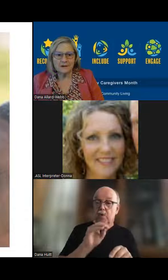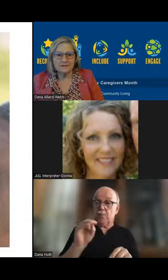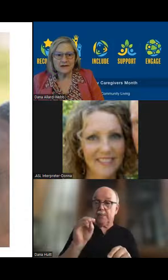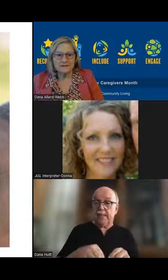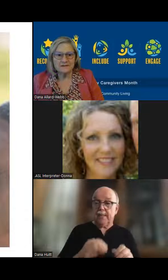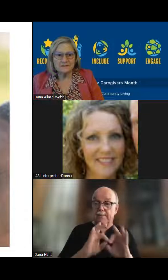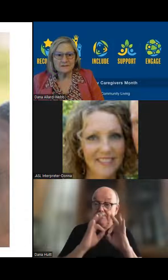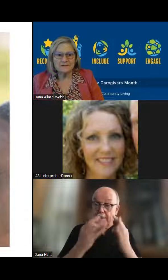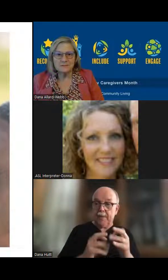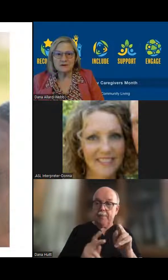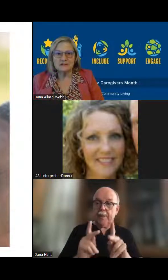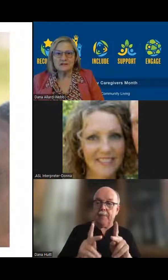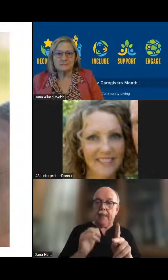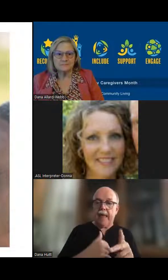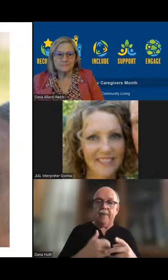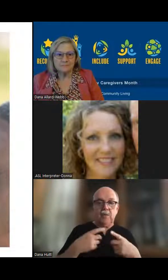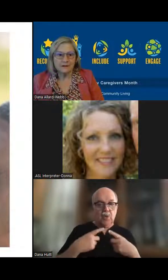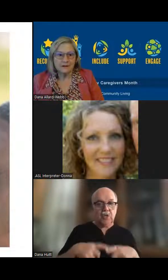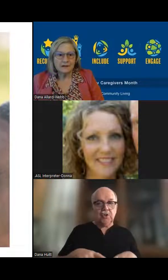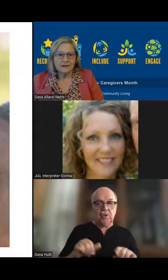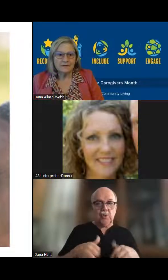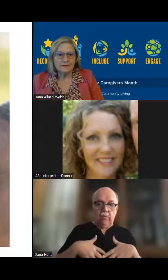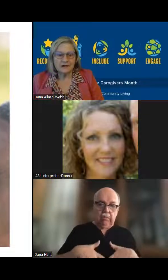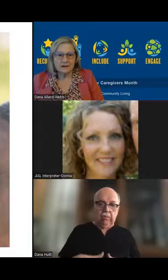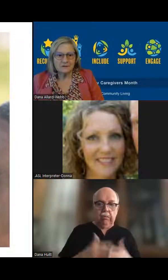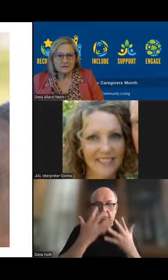the content and testing of these trainings for home care aide